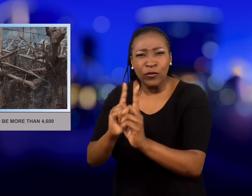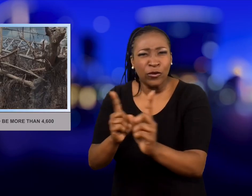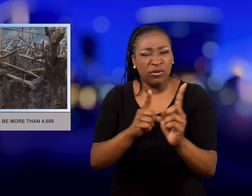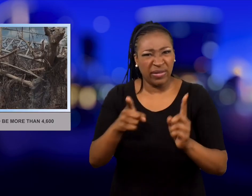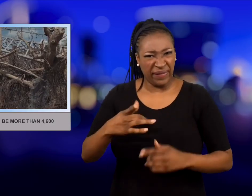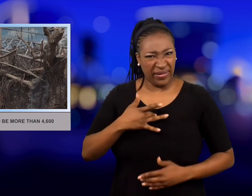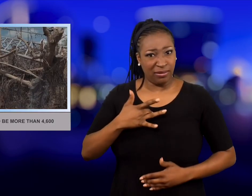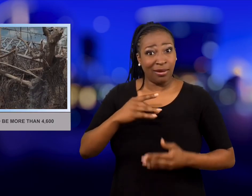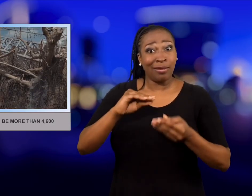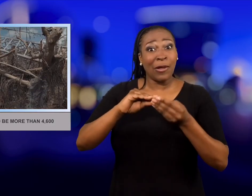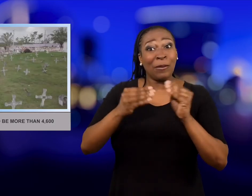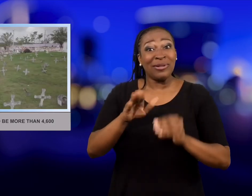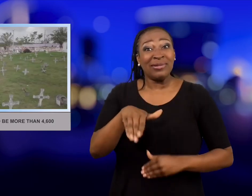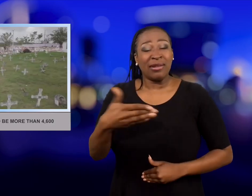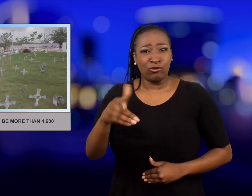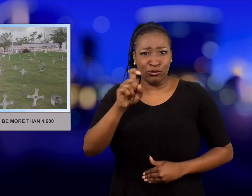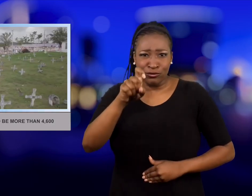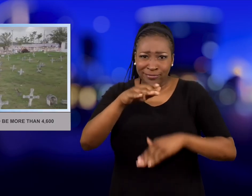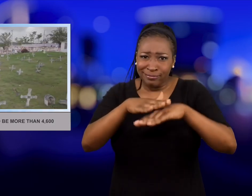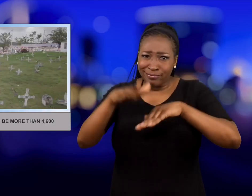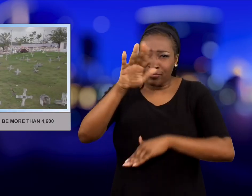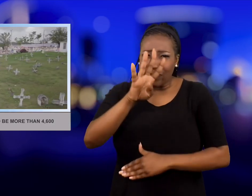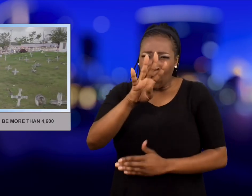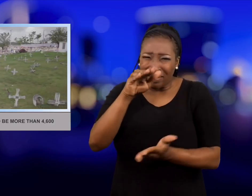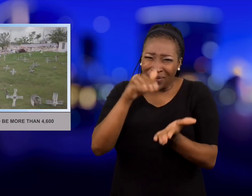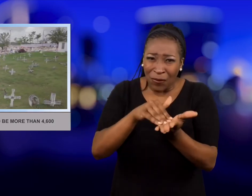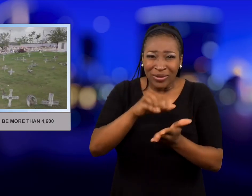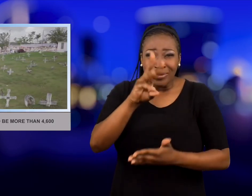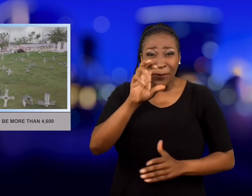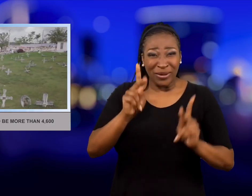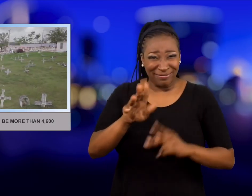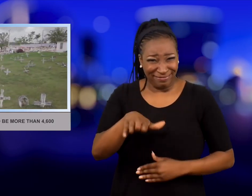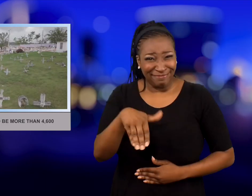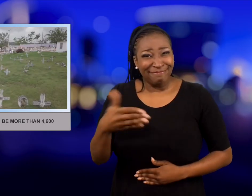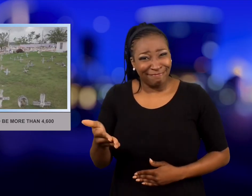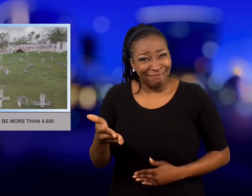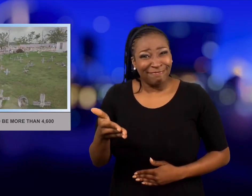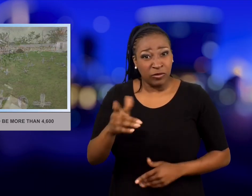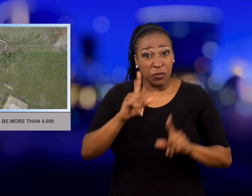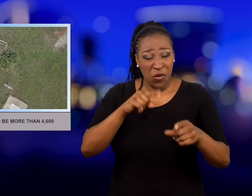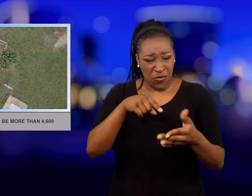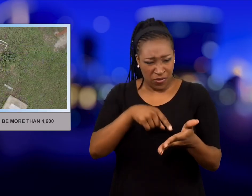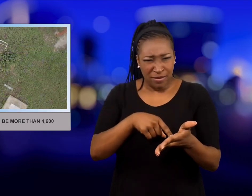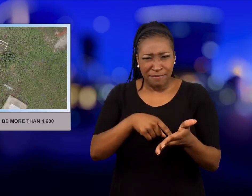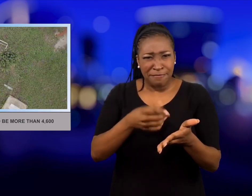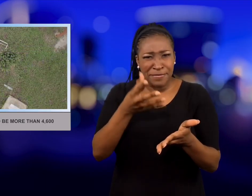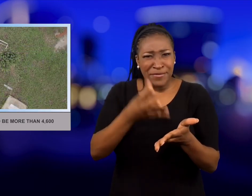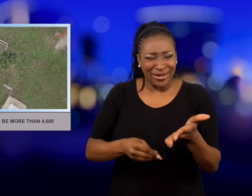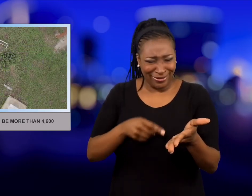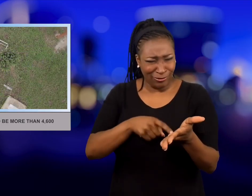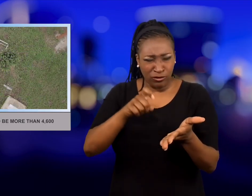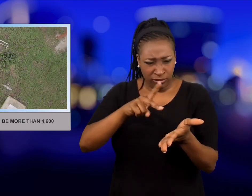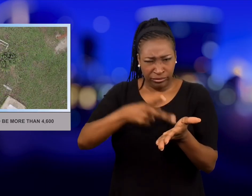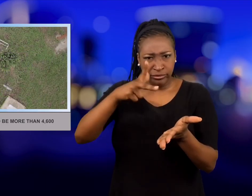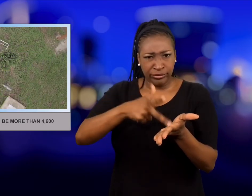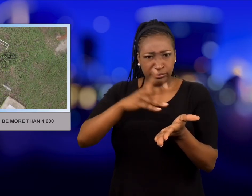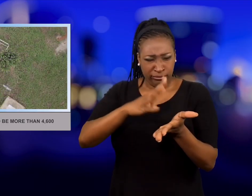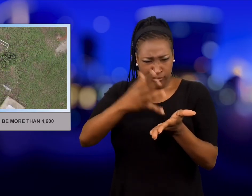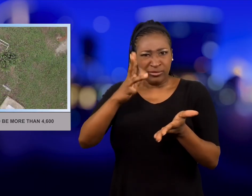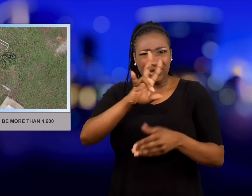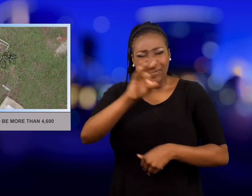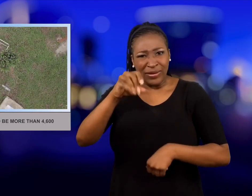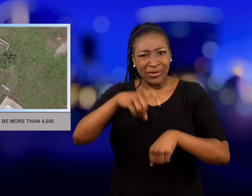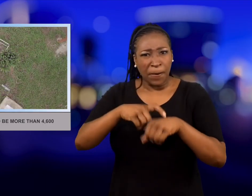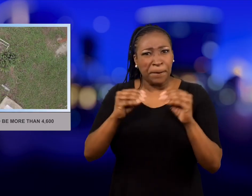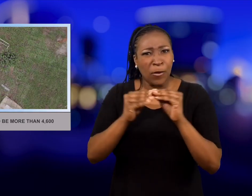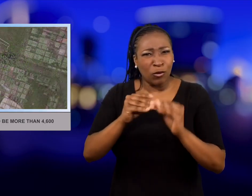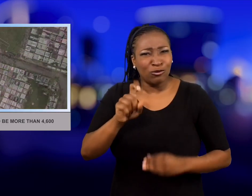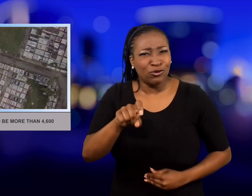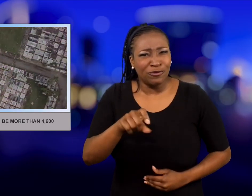the death toll should be at least 4,600, seven times more than what's being reported.